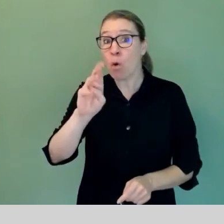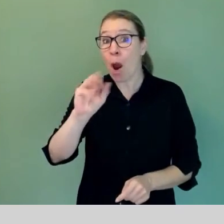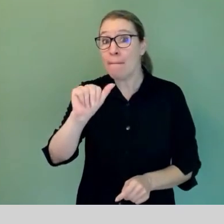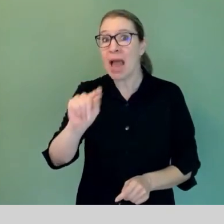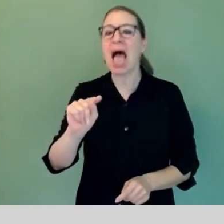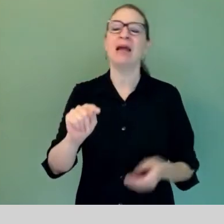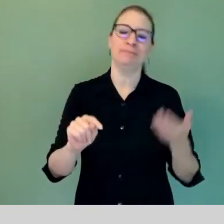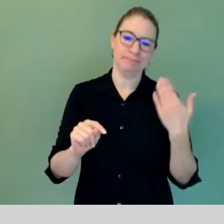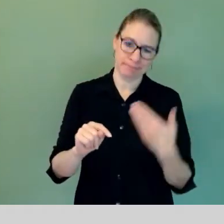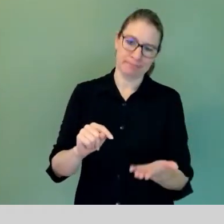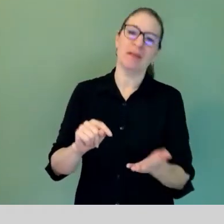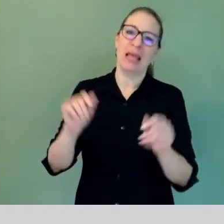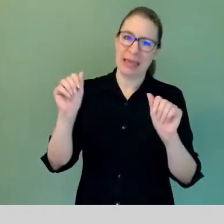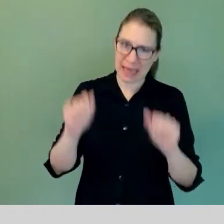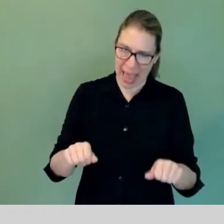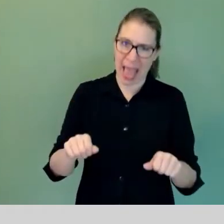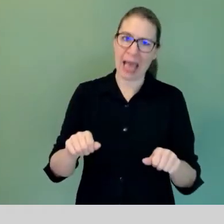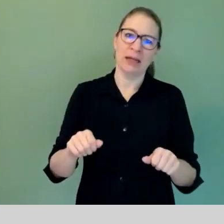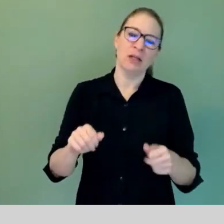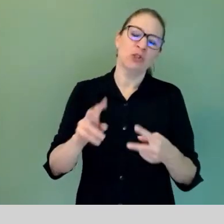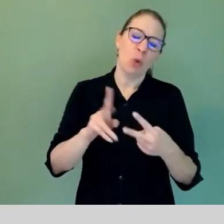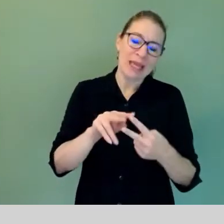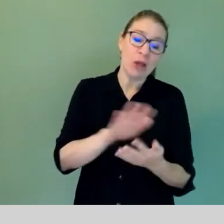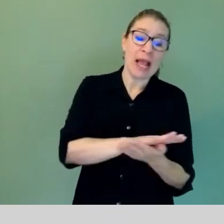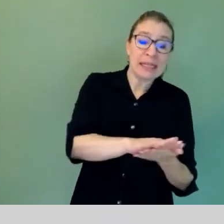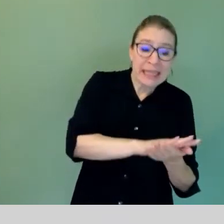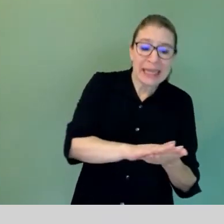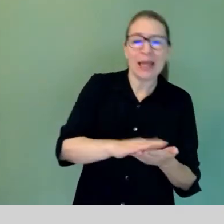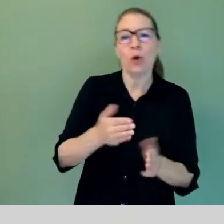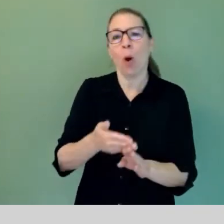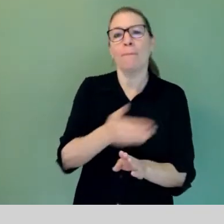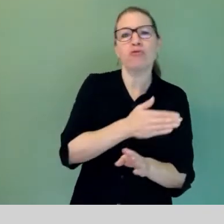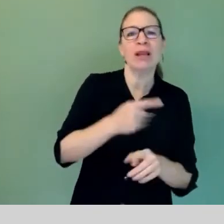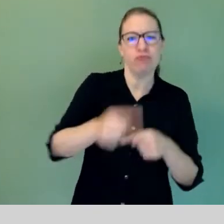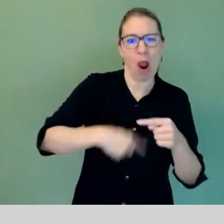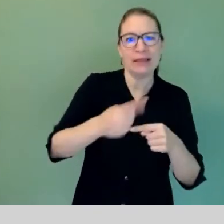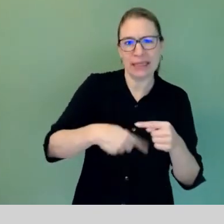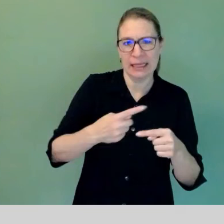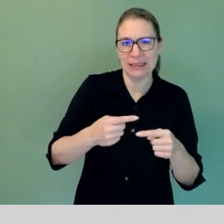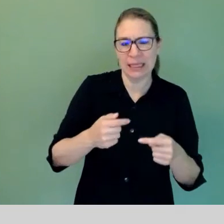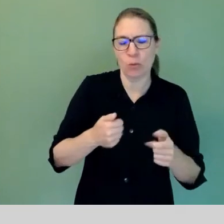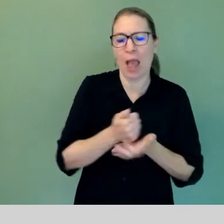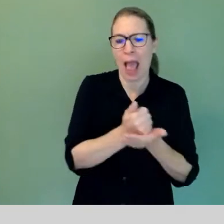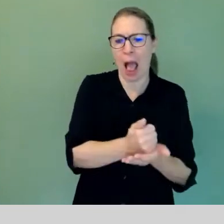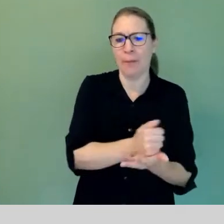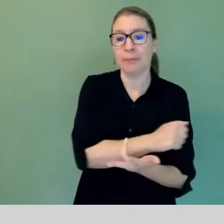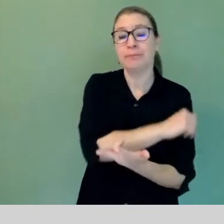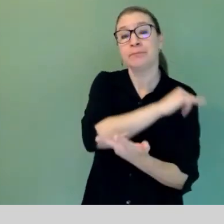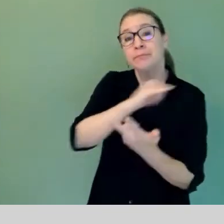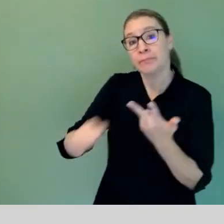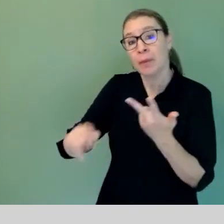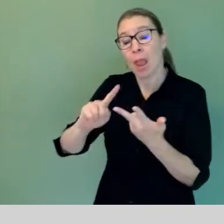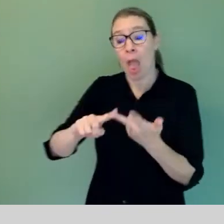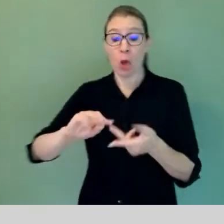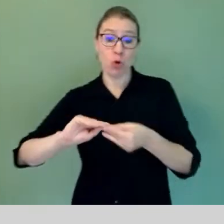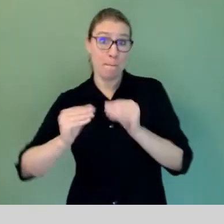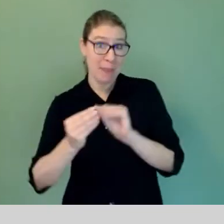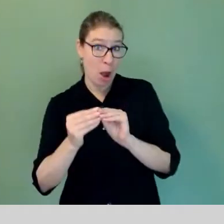between different formats, you can do that as well as a data cleaning or pre-processing step. Numerical features.